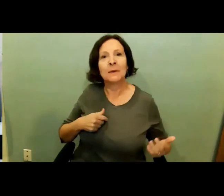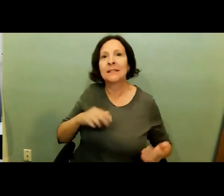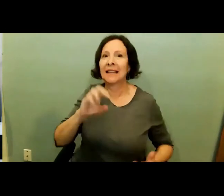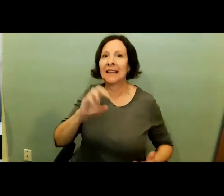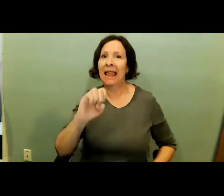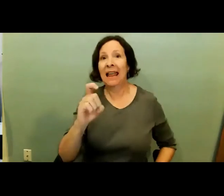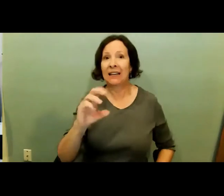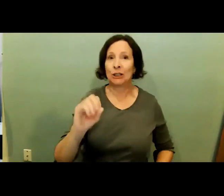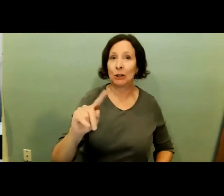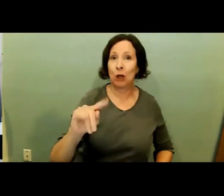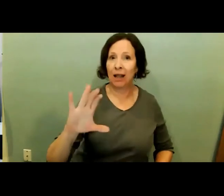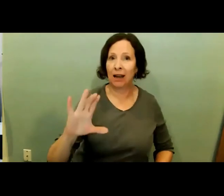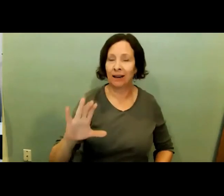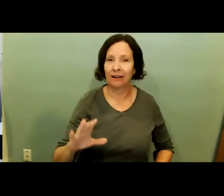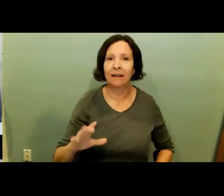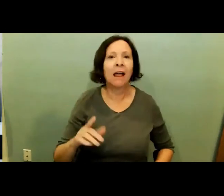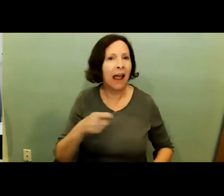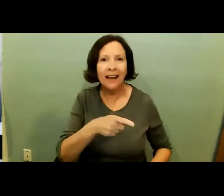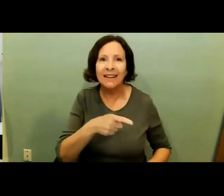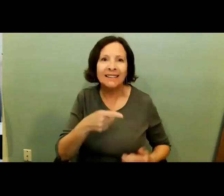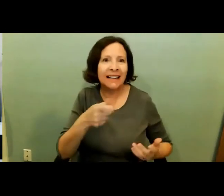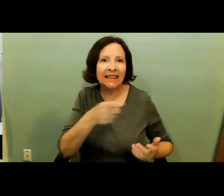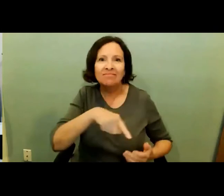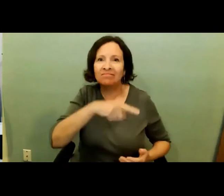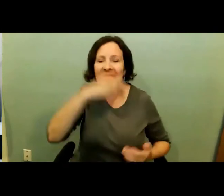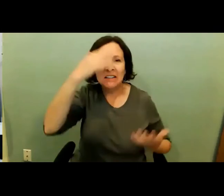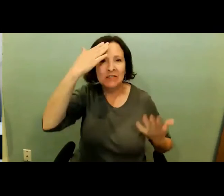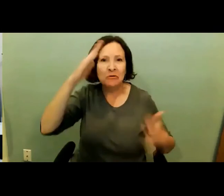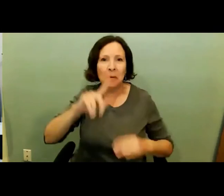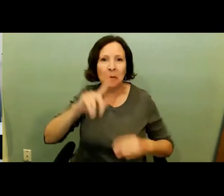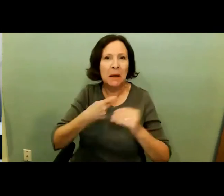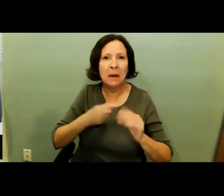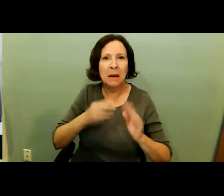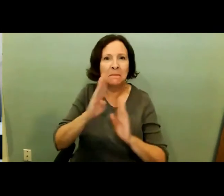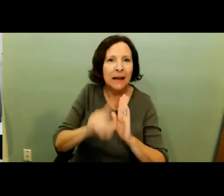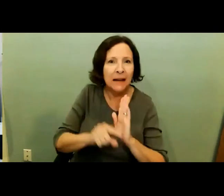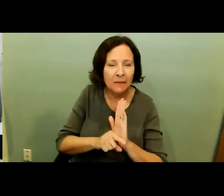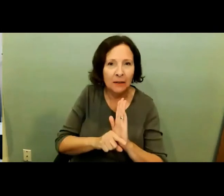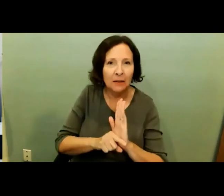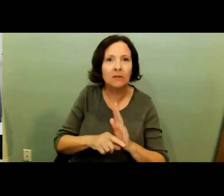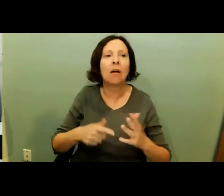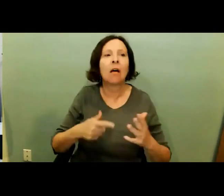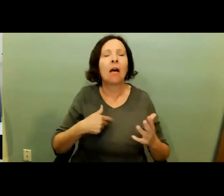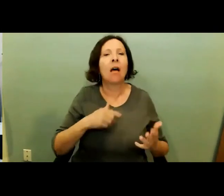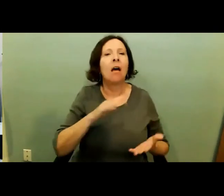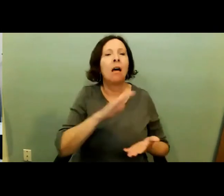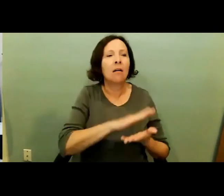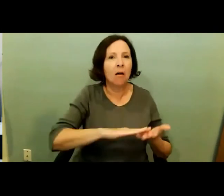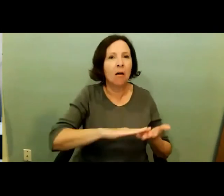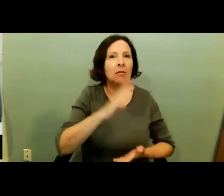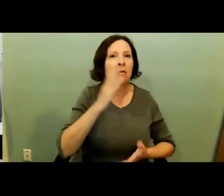experiences, and these college experiences have motivated me to study campus and racial climate.